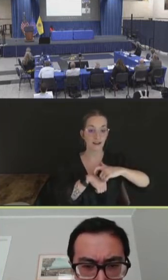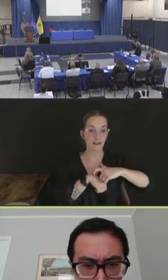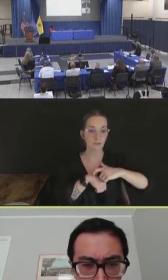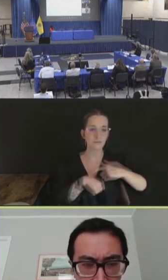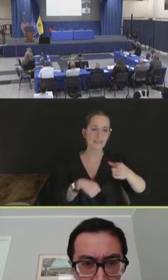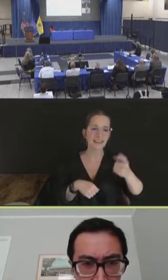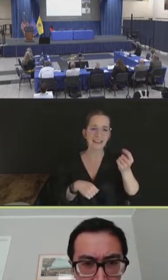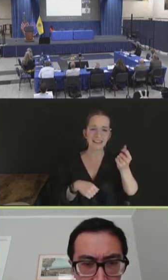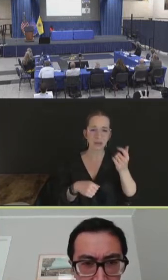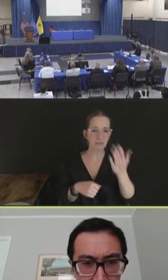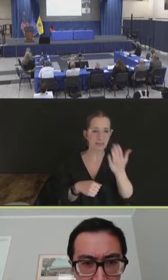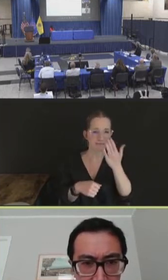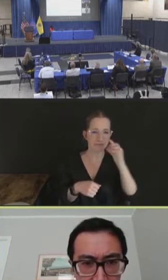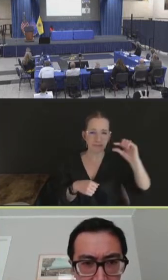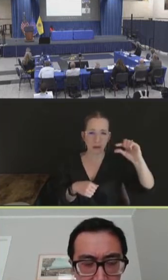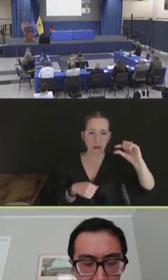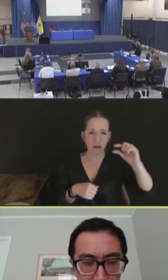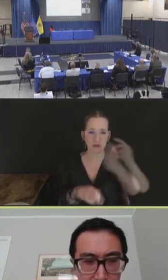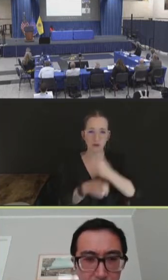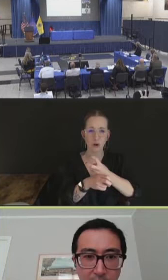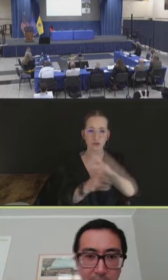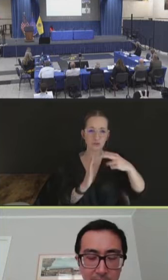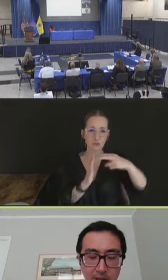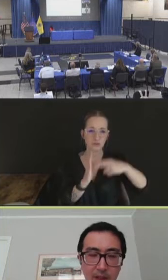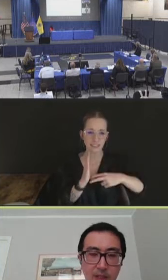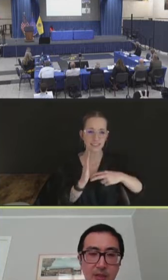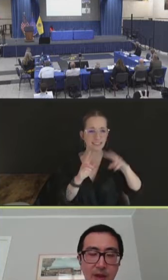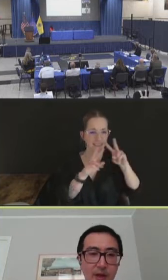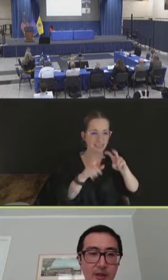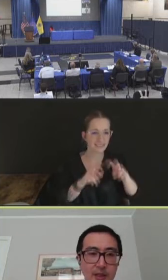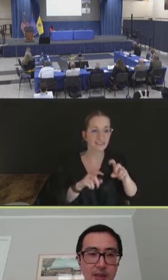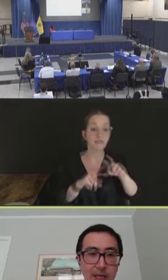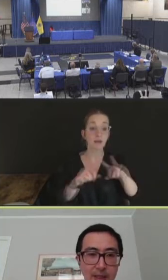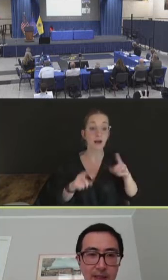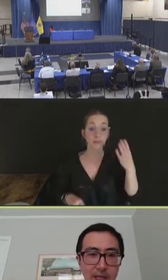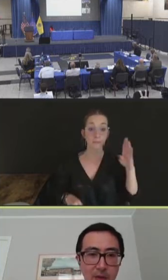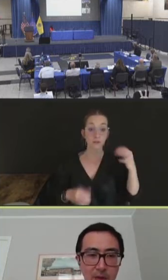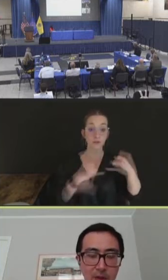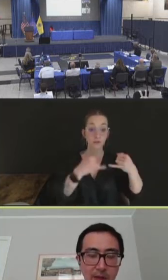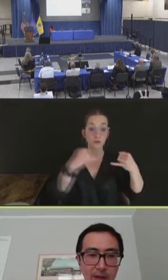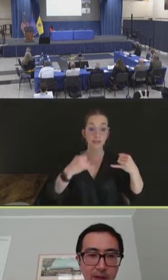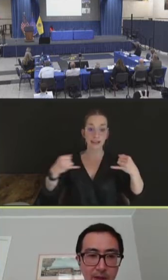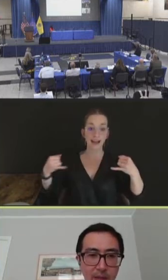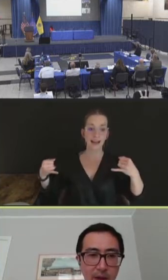read. The blue line in each of these panels are exactly the same. The blue line in all